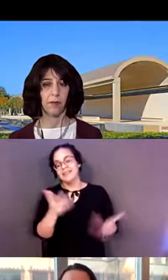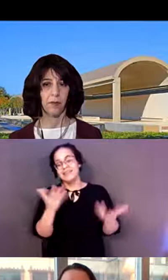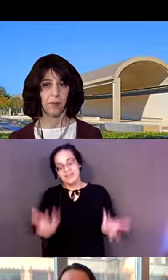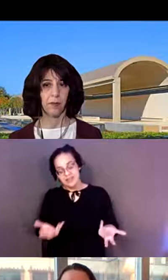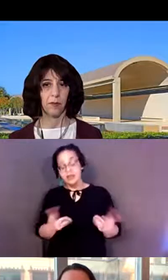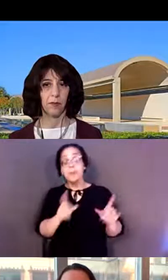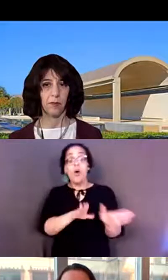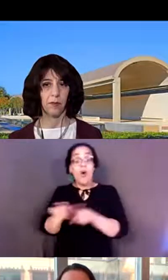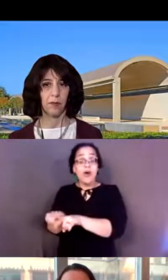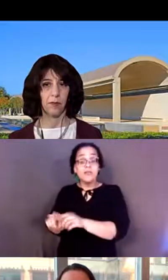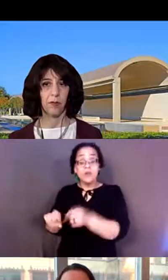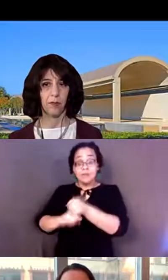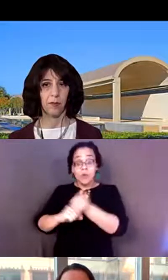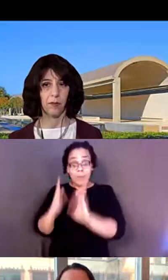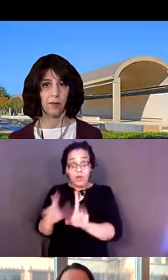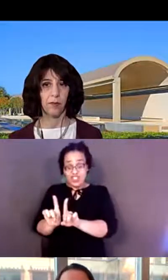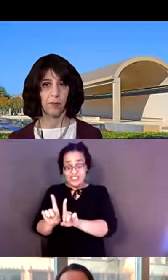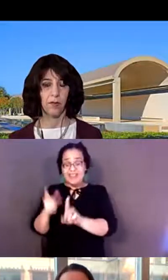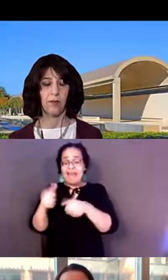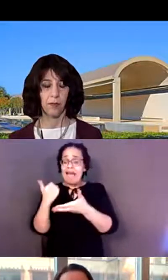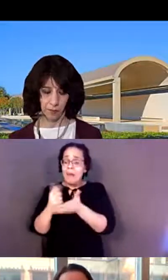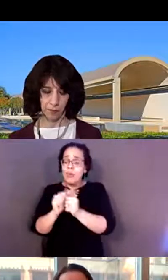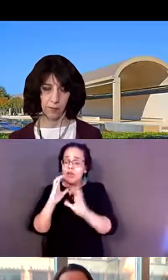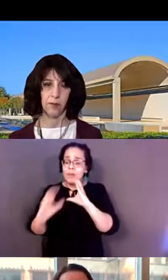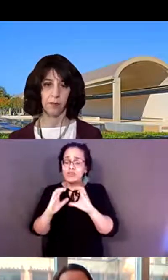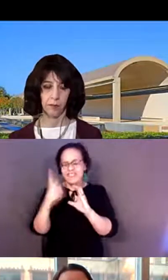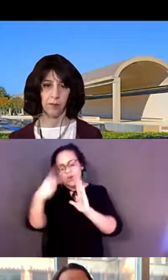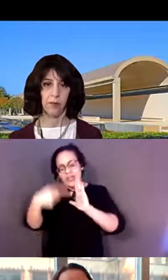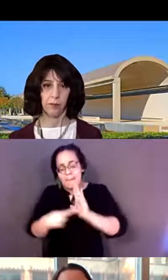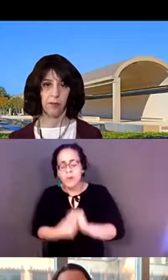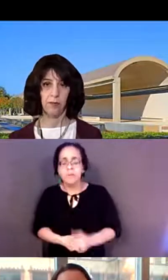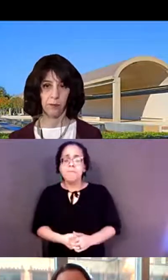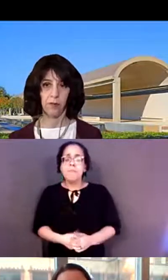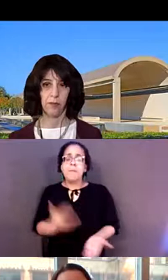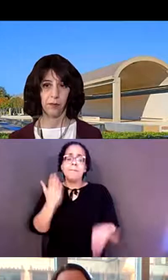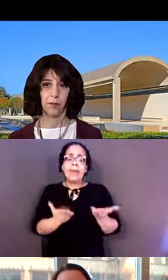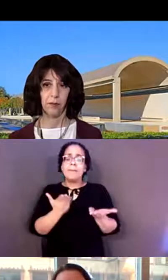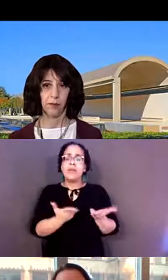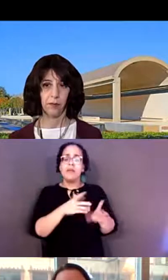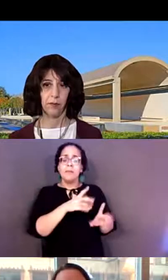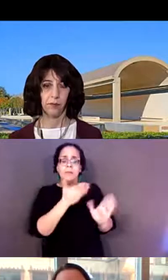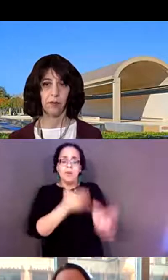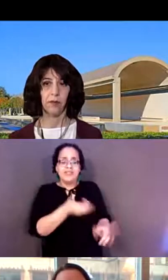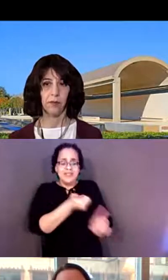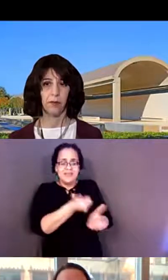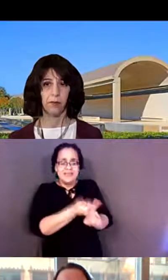be someone who uses a specific dialect of sign language that maybe isn't ASL.